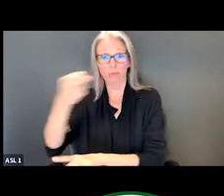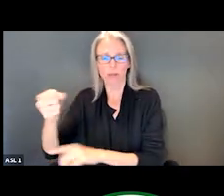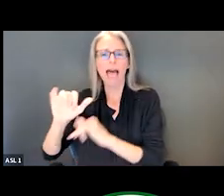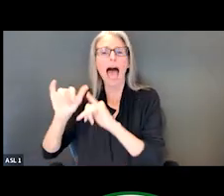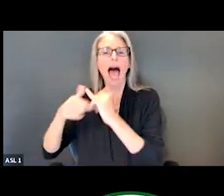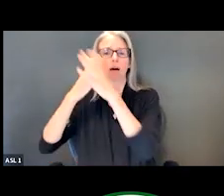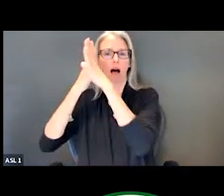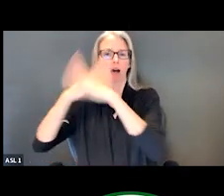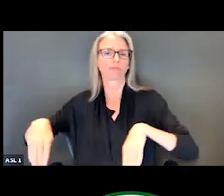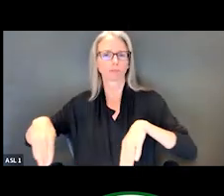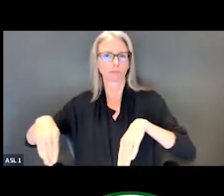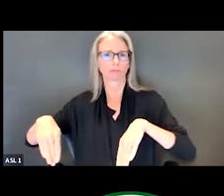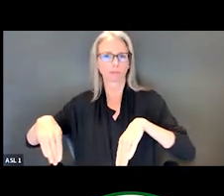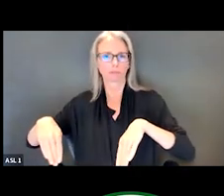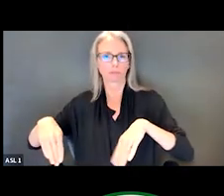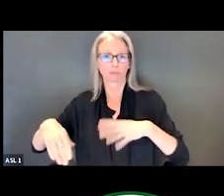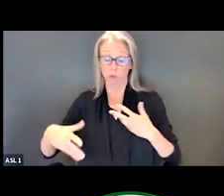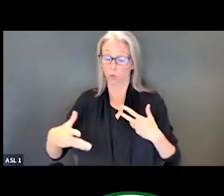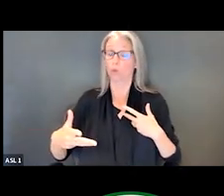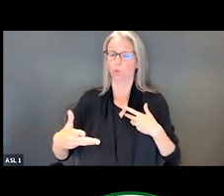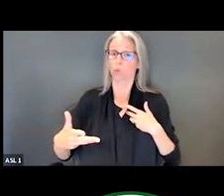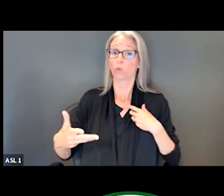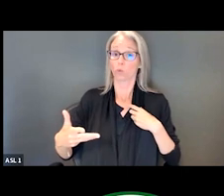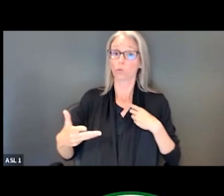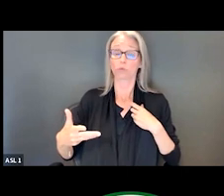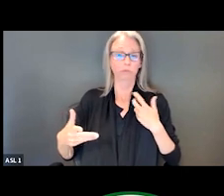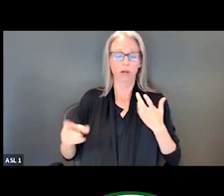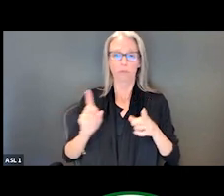thing that ever happened to him because as a person that uses a wheeled mobility device